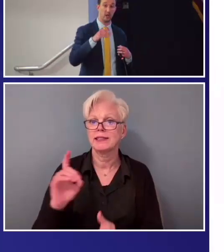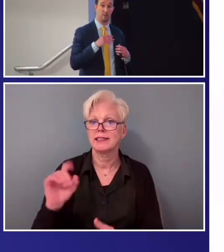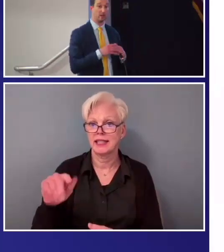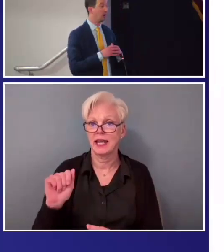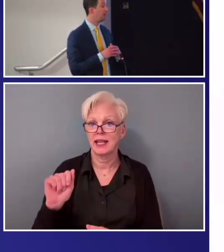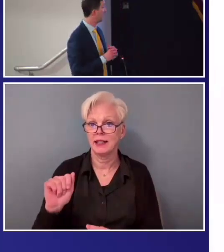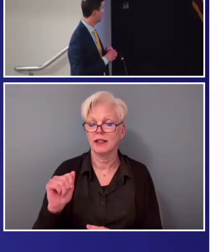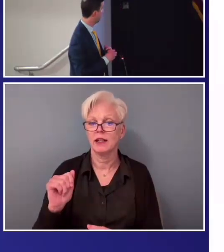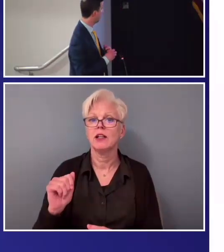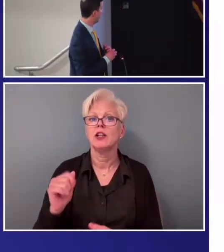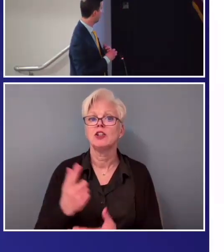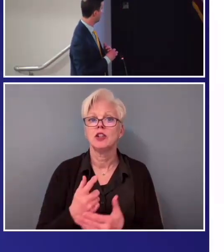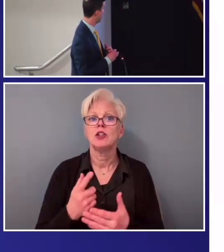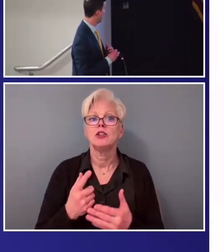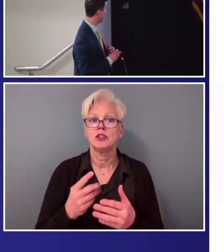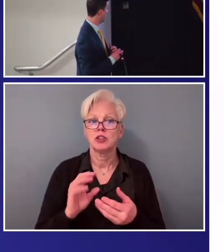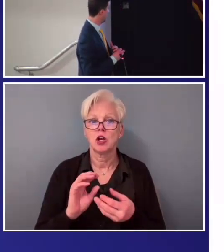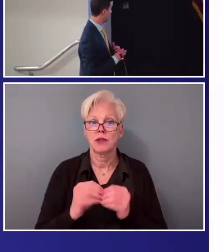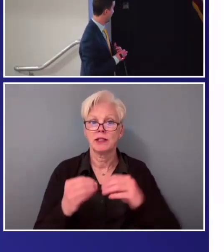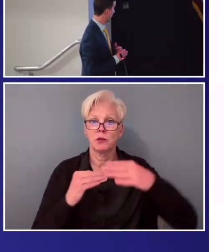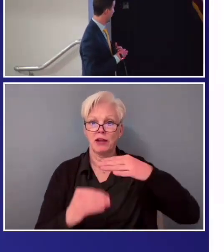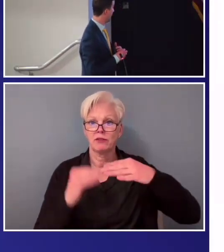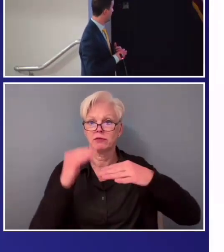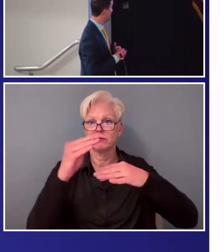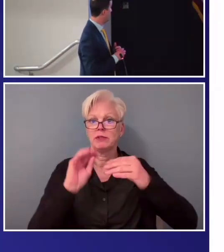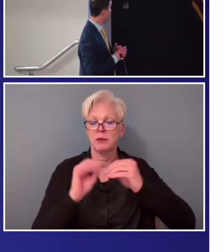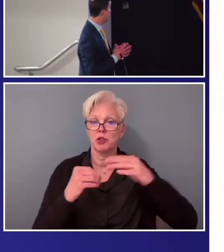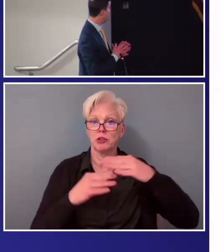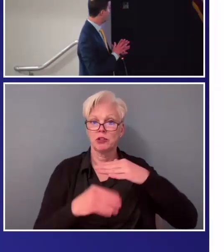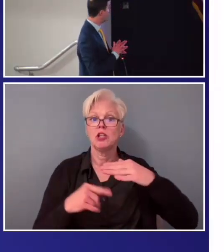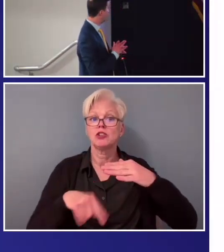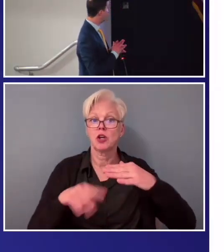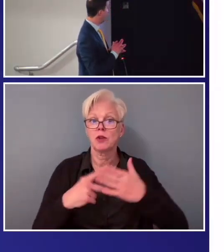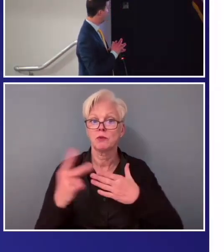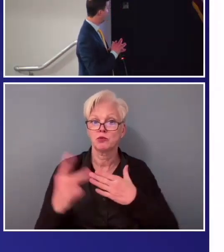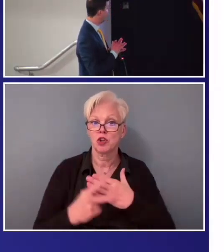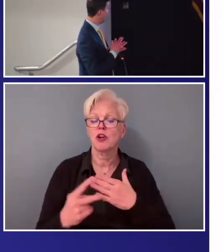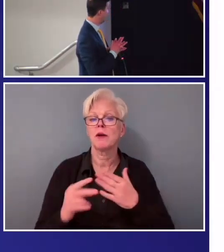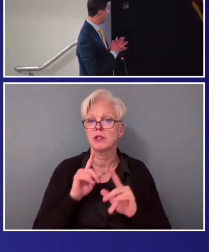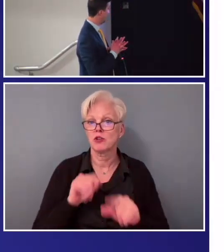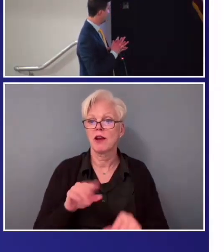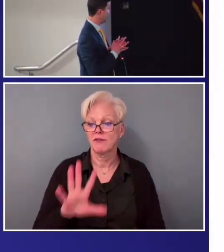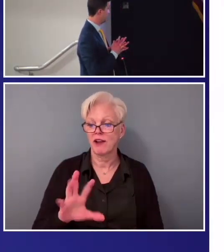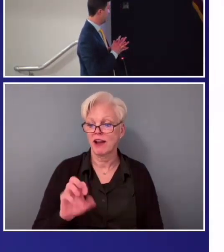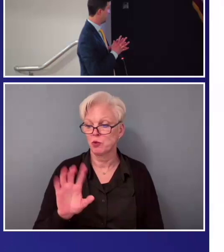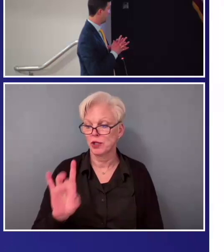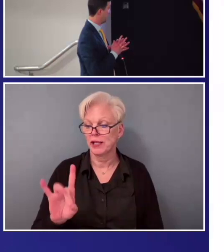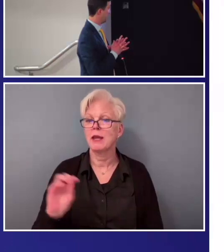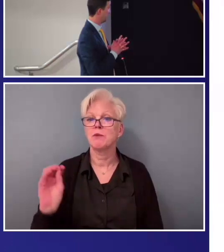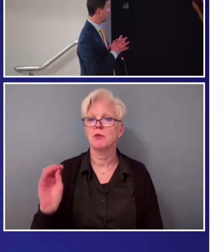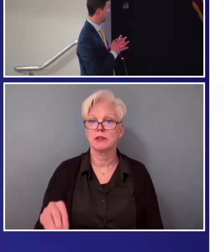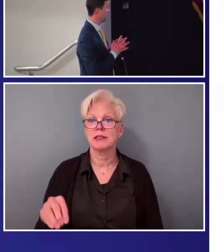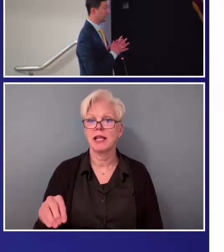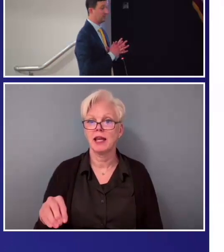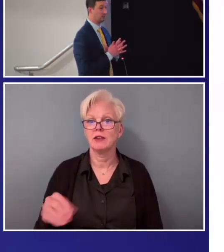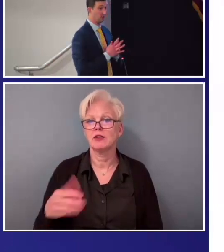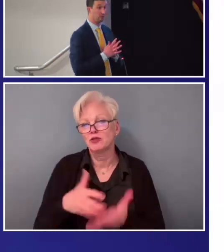denominator among the programs that report earnings data? 5.8% or roughly 6% of all